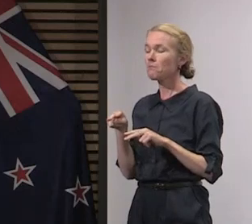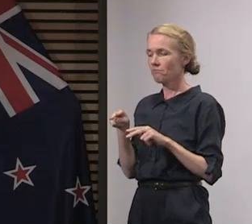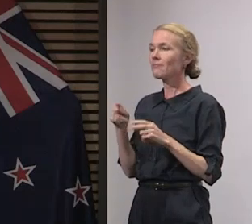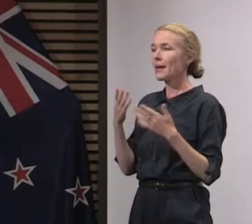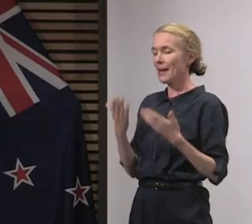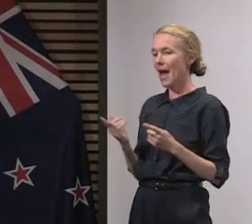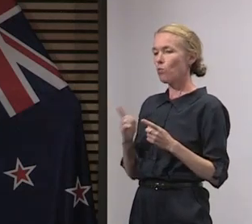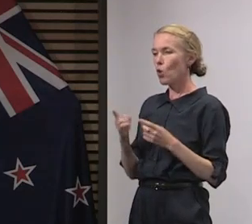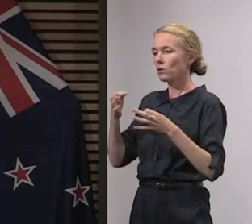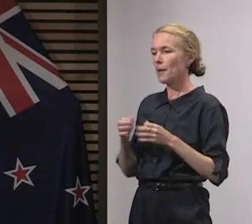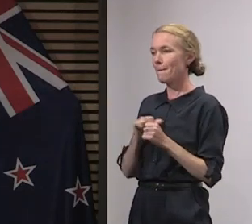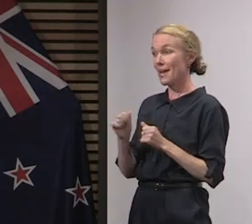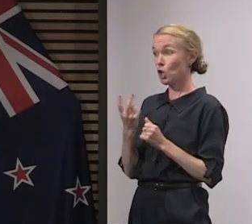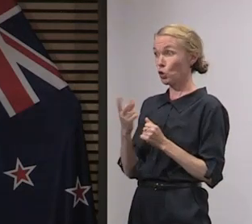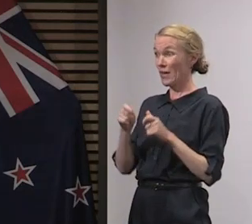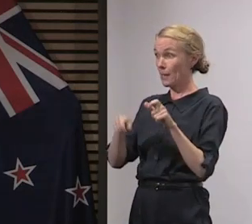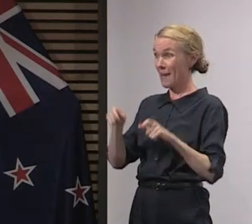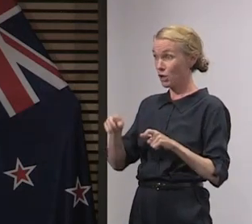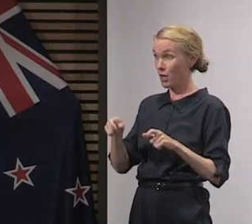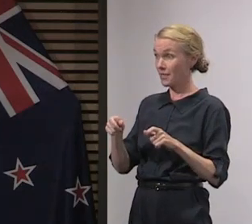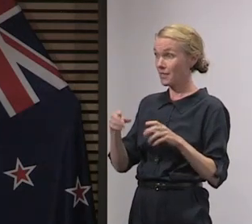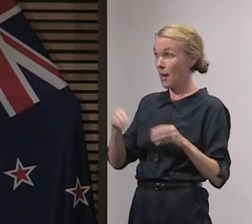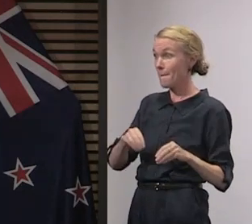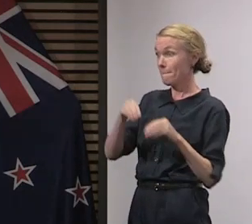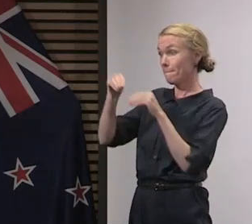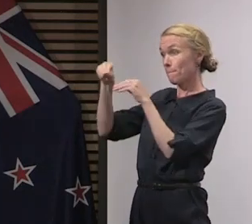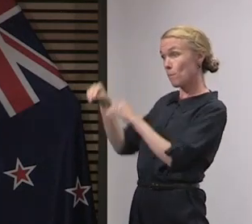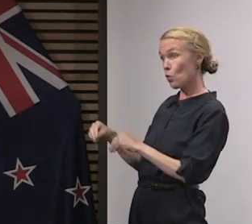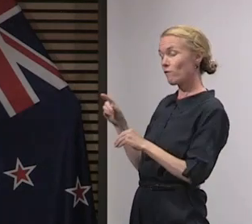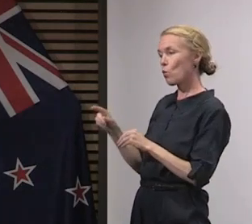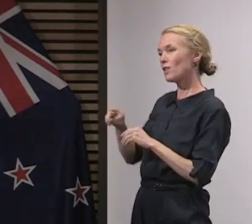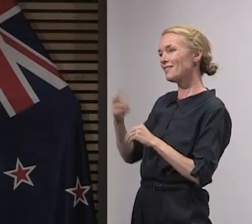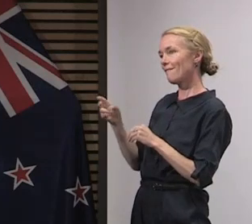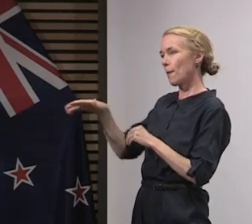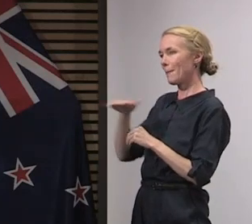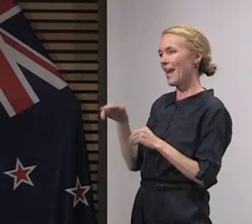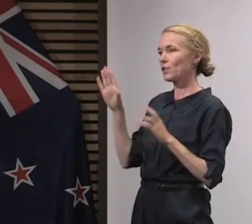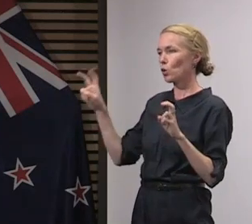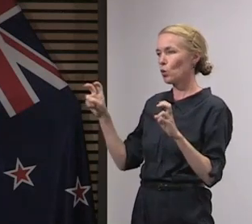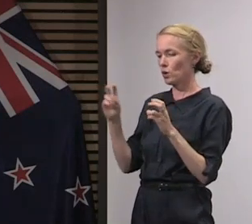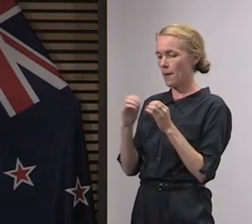staff that facility and on the basis of their assessment they